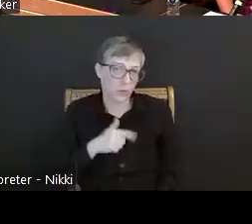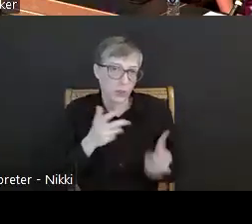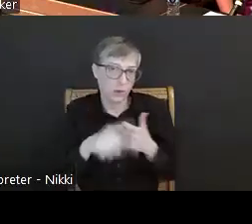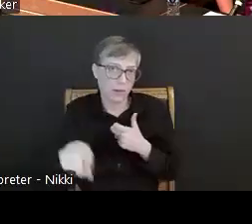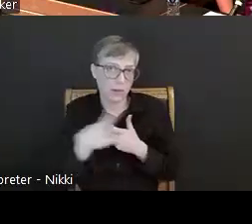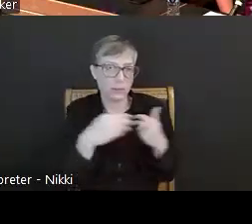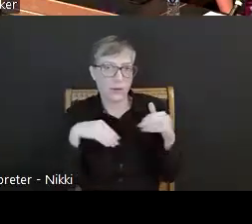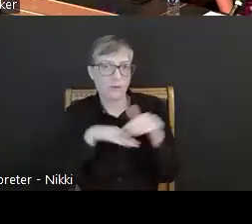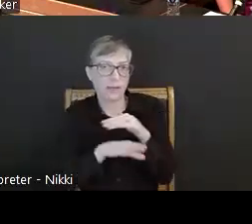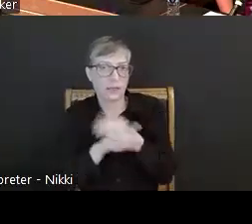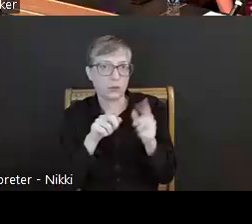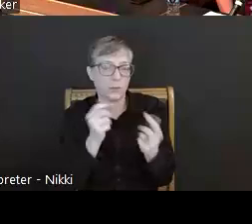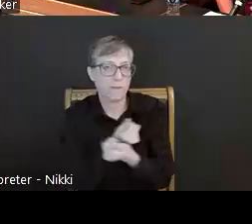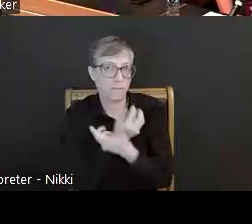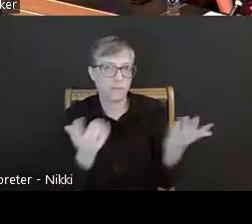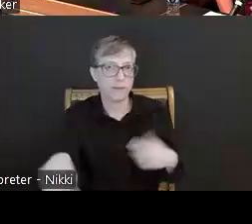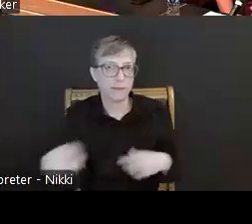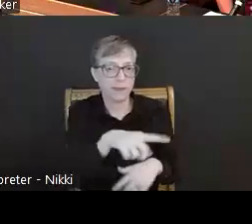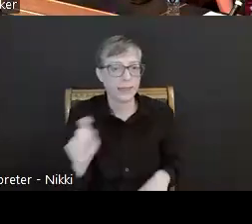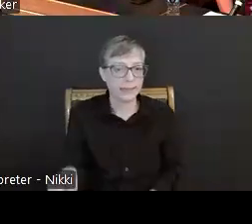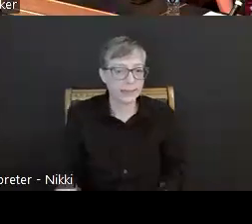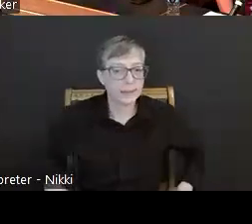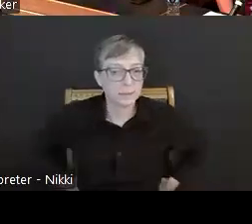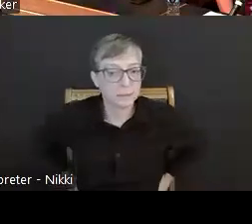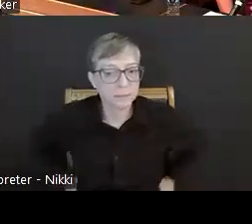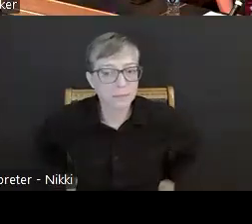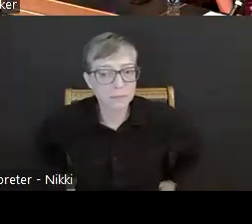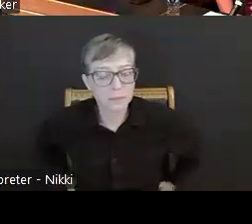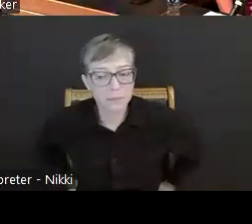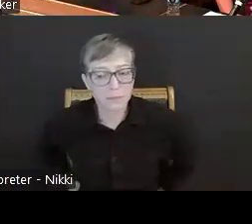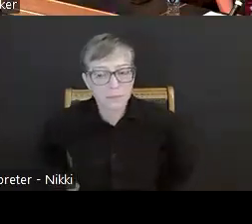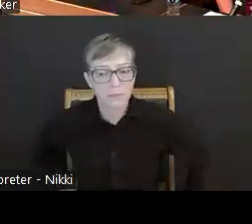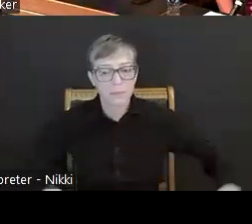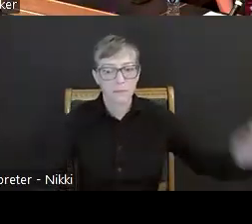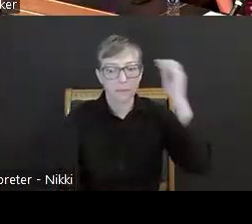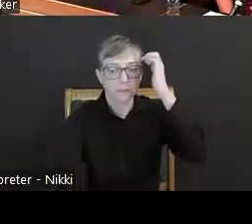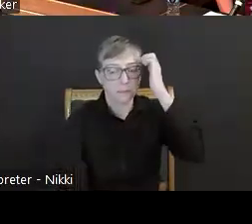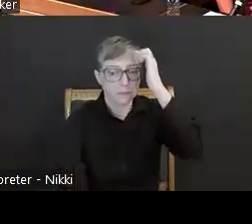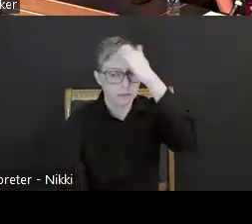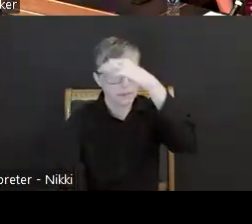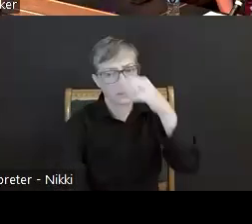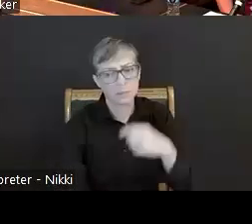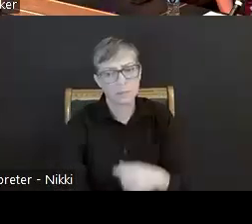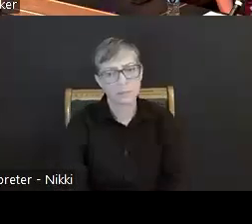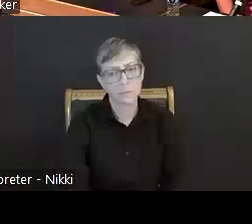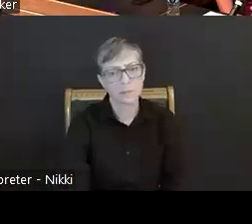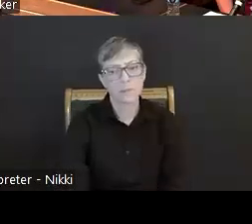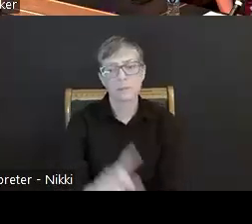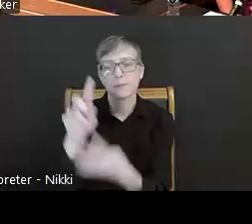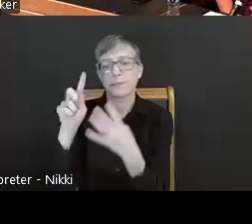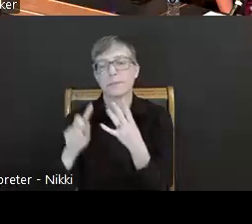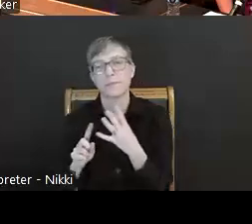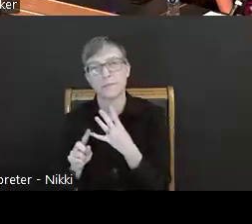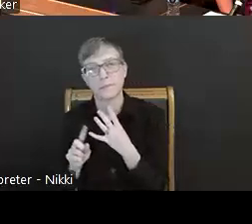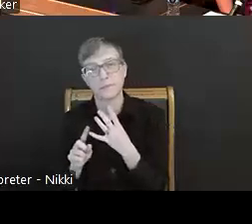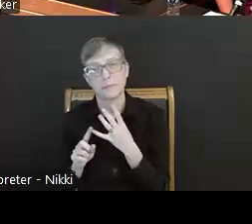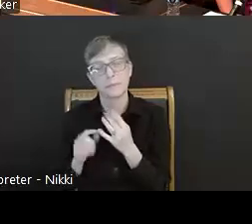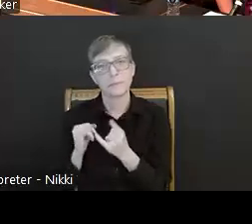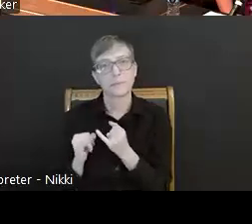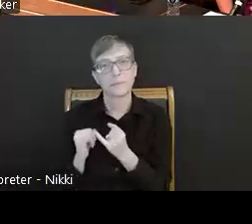need um and then our final pillar of service provision being Legal Services um so we have a